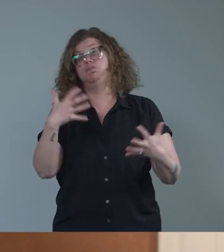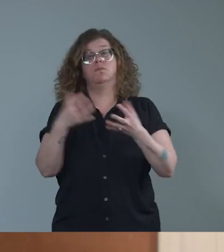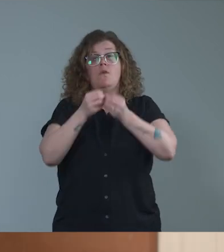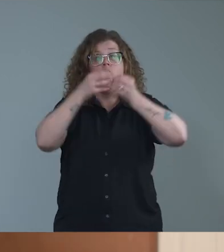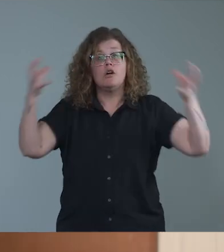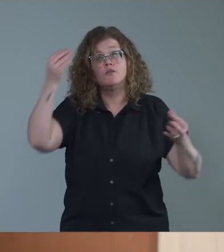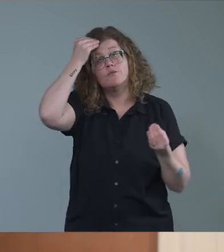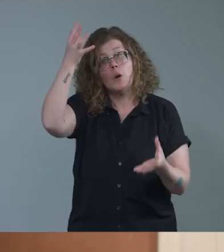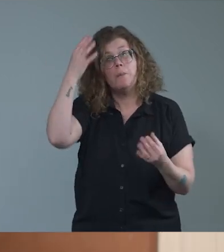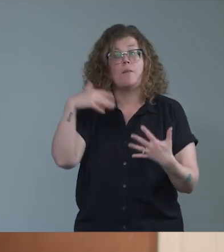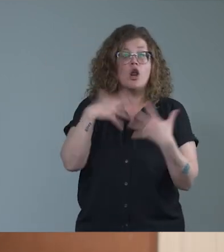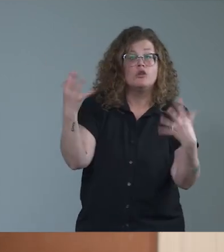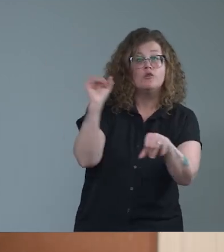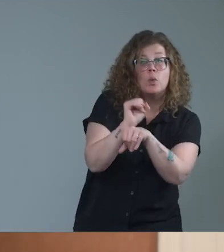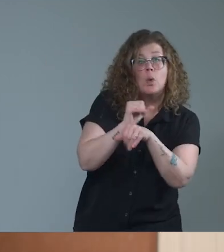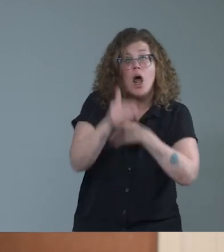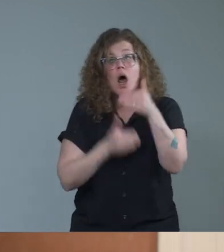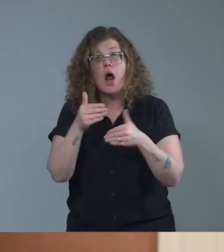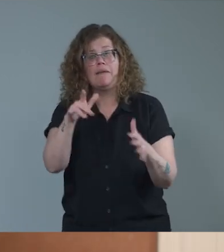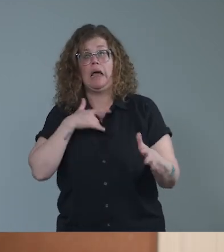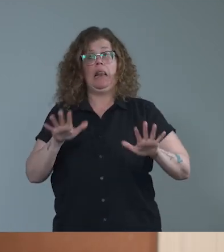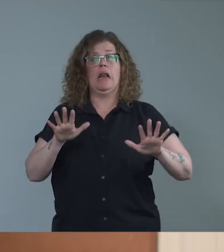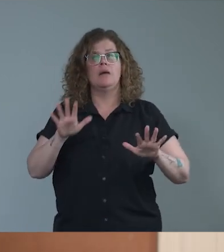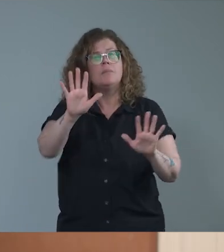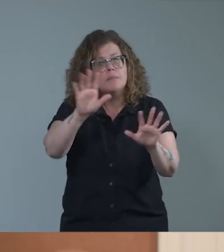It may seem like an extra step of work that you didn't know you had to do.